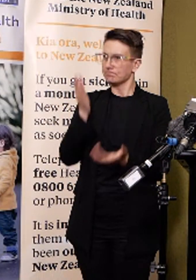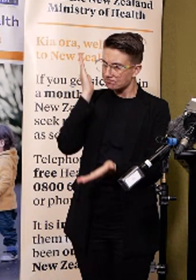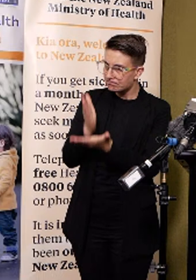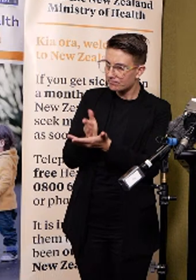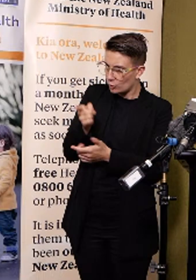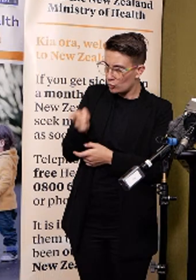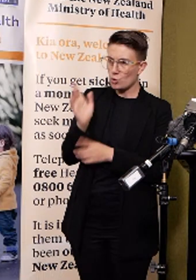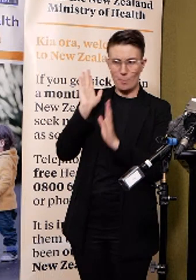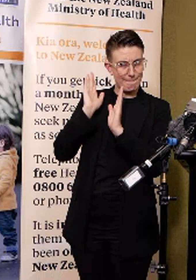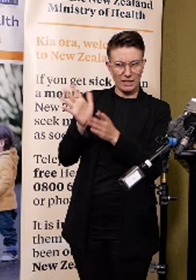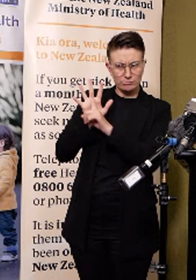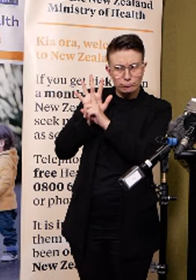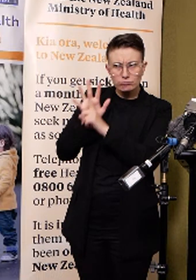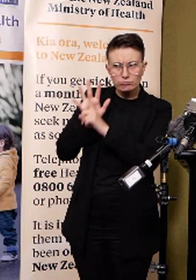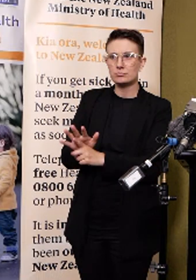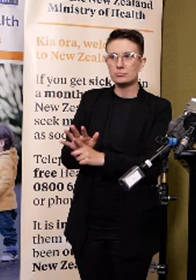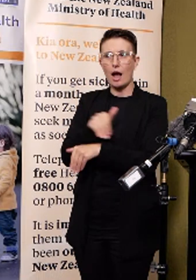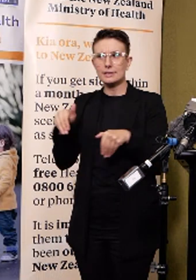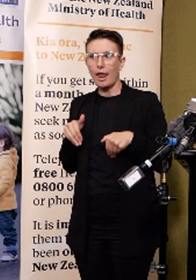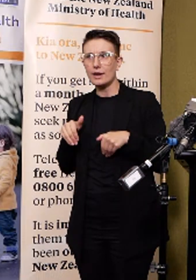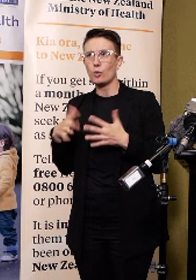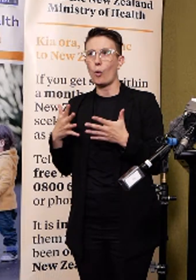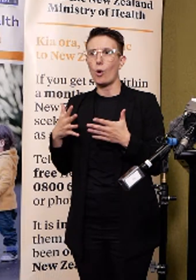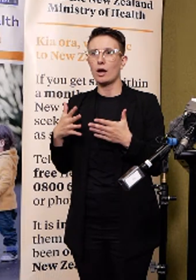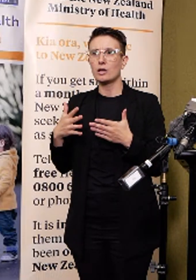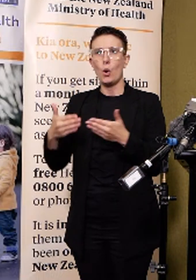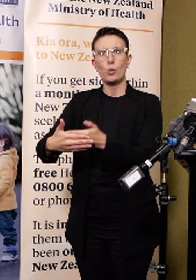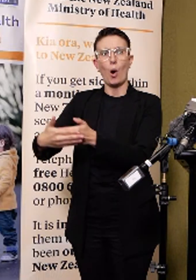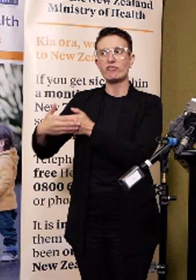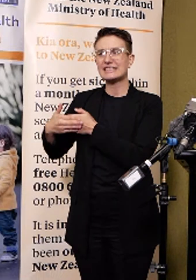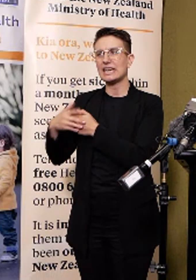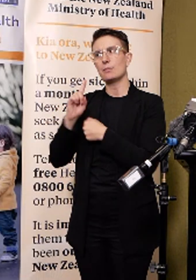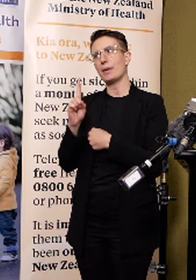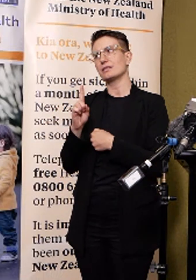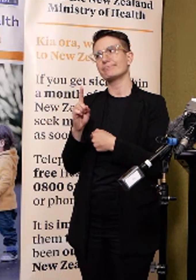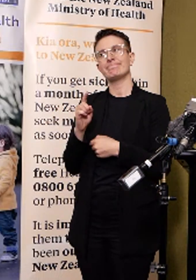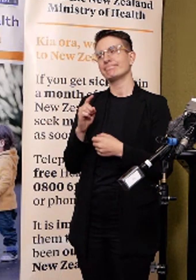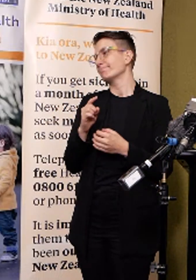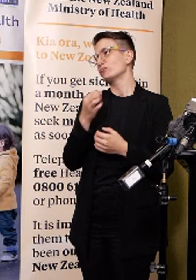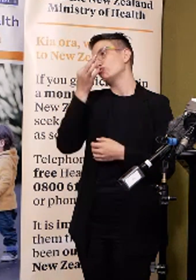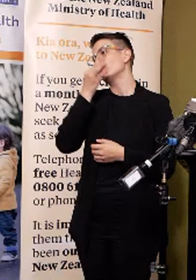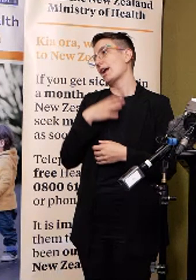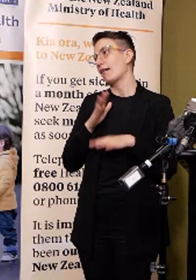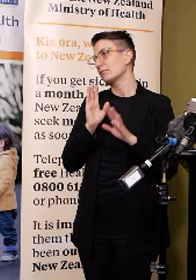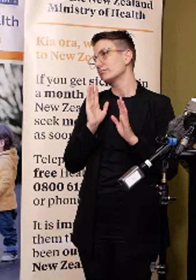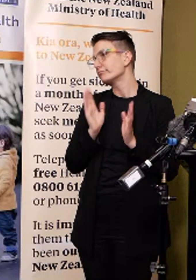It's very unusual to have to use force. And yesterday, you talked about the World Health Organization